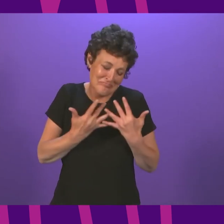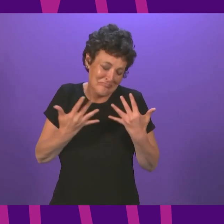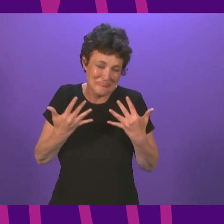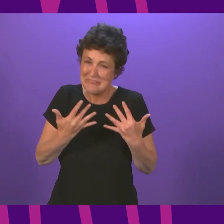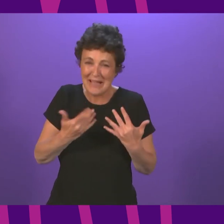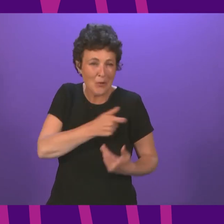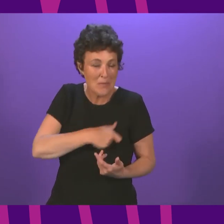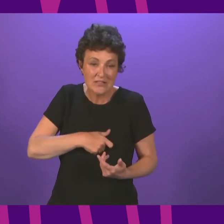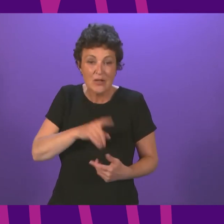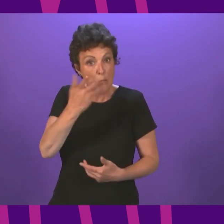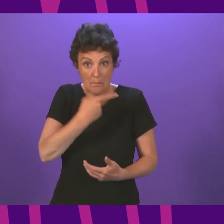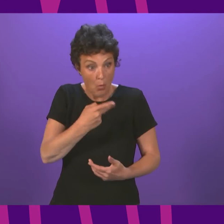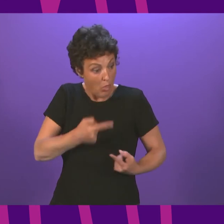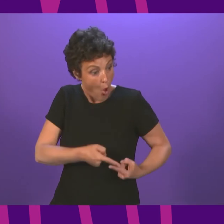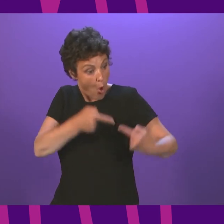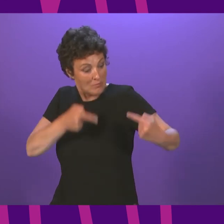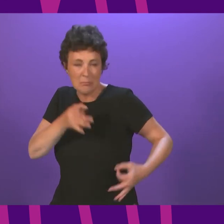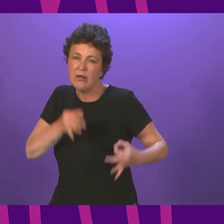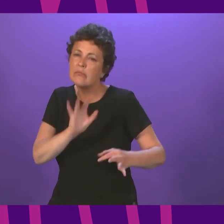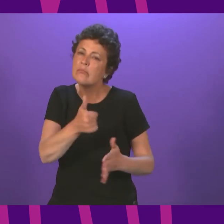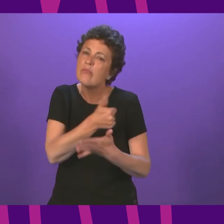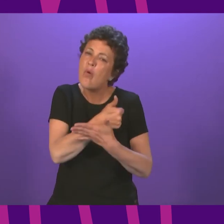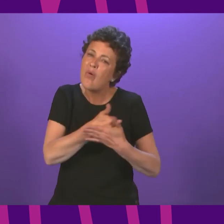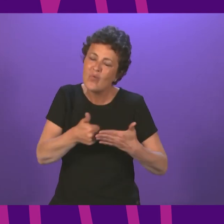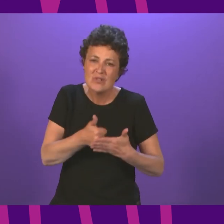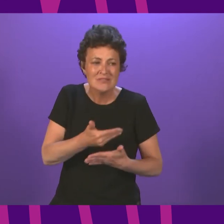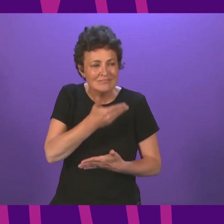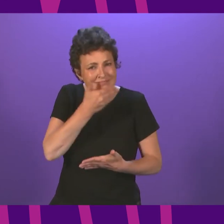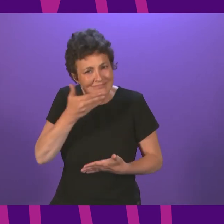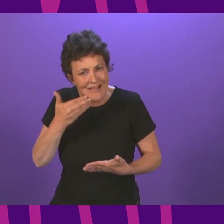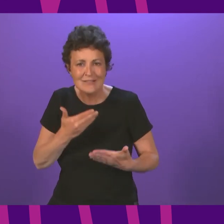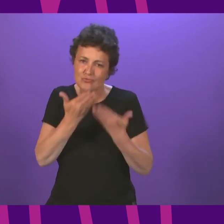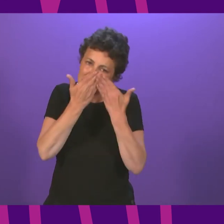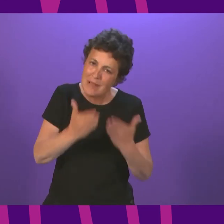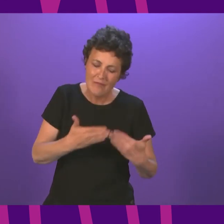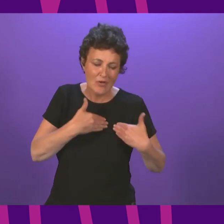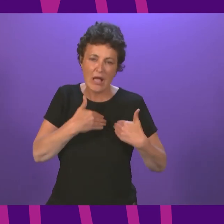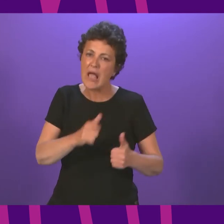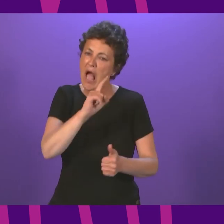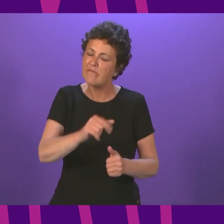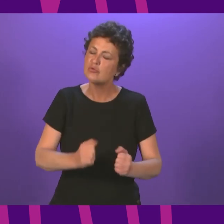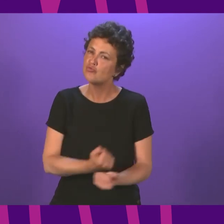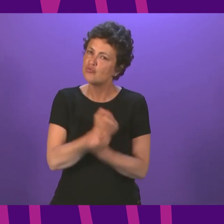Minister accepted Mr Cole-Hamilton’s amendment but rejected Mr Simpson’s. That was utterly illogical—there was no basis for taking a different view on licensing board meetings